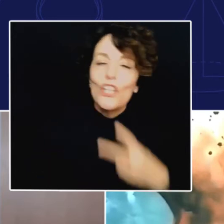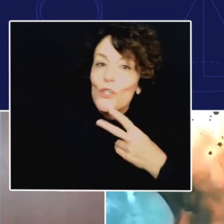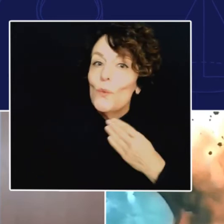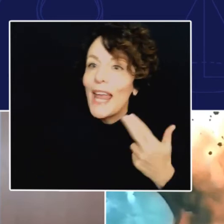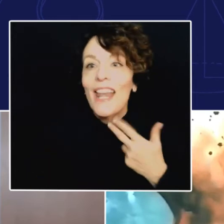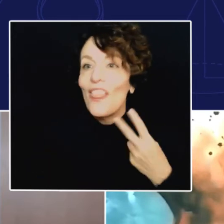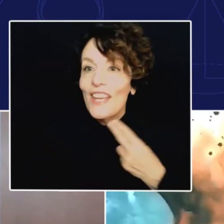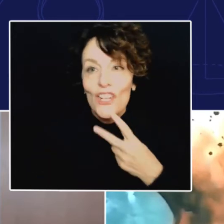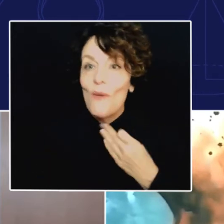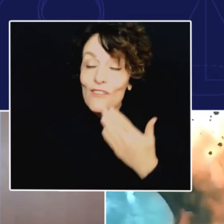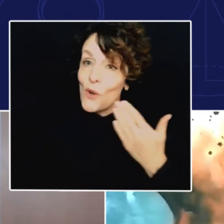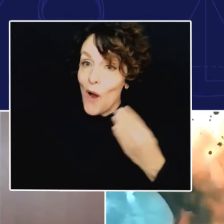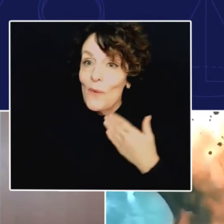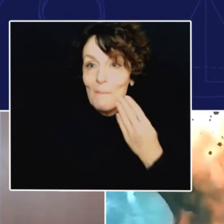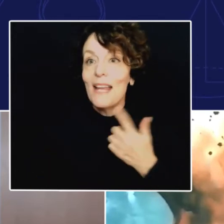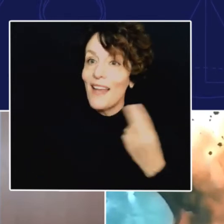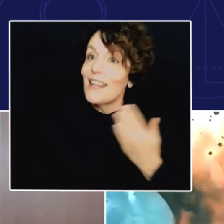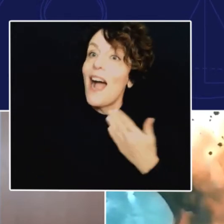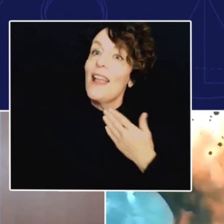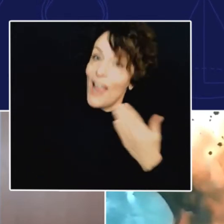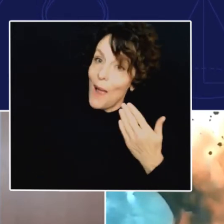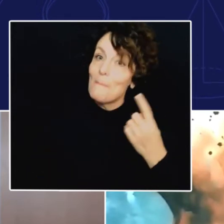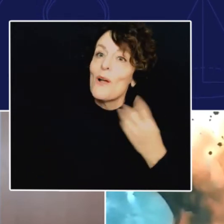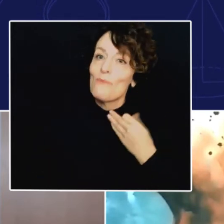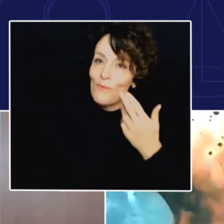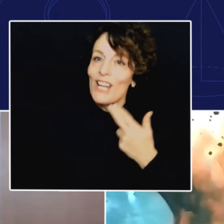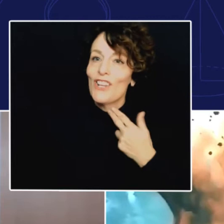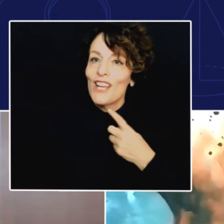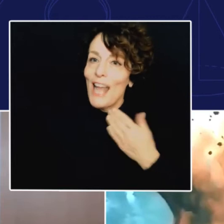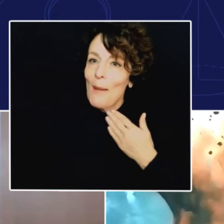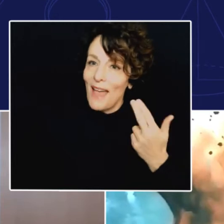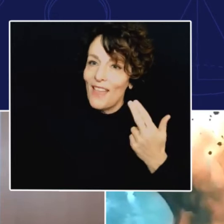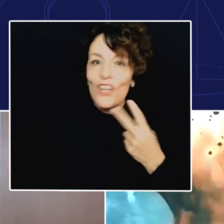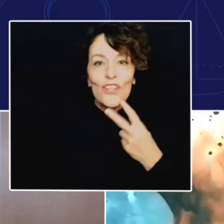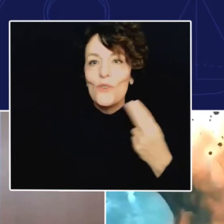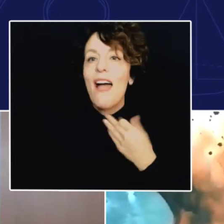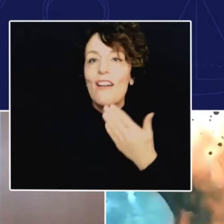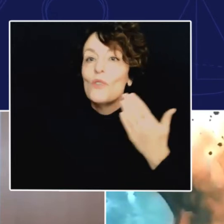[HENRY:] I'm in advanced math-- [DR. HORTON:] You can't--you can't "think," you have to own it. You have to be like, "I am pretty good at math!"